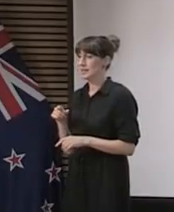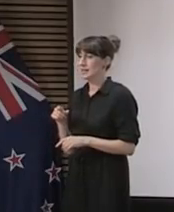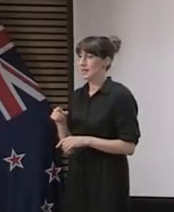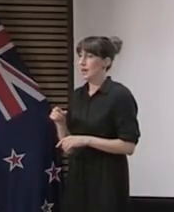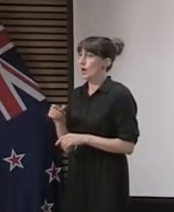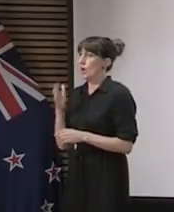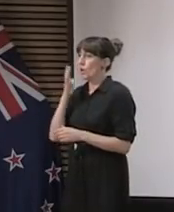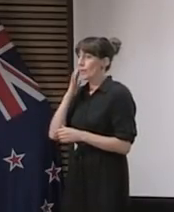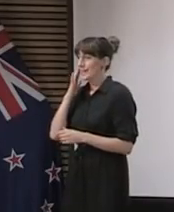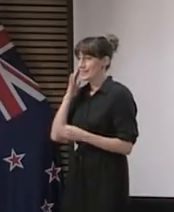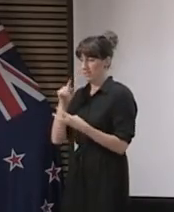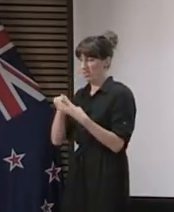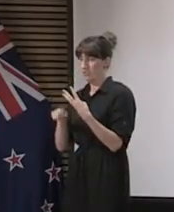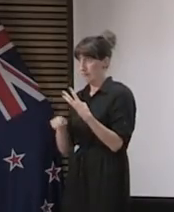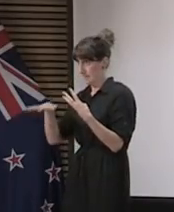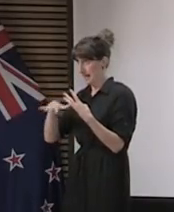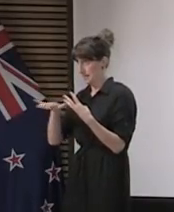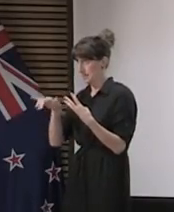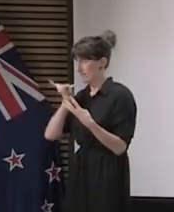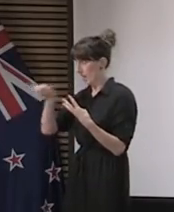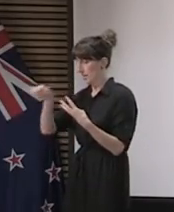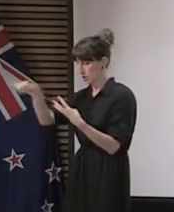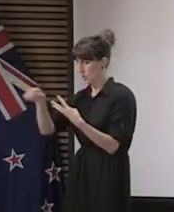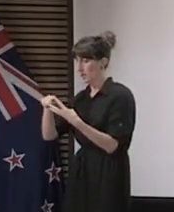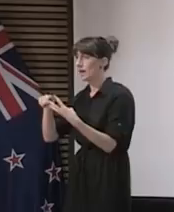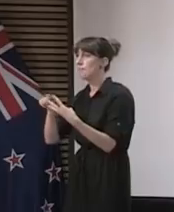threetest nations that Air New Zealand is flying to and whatthe arrangements are there